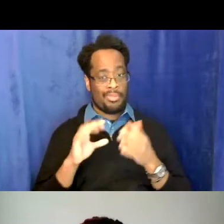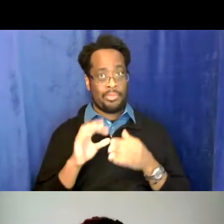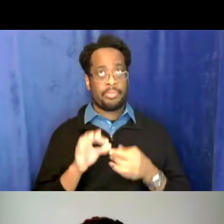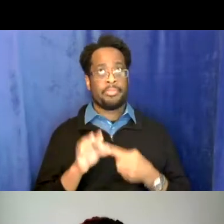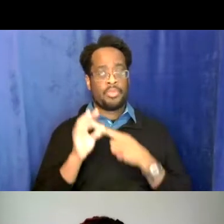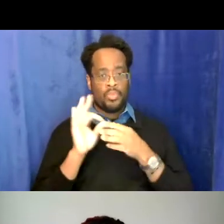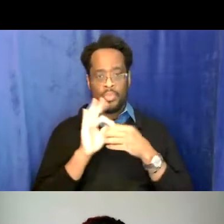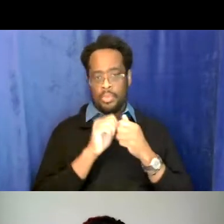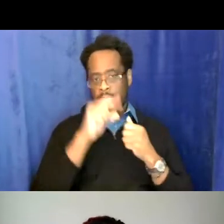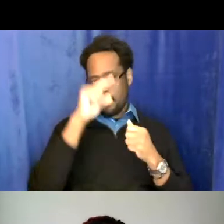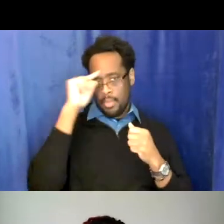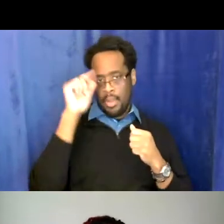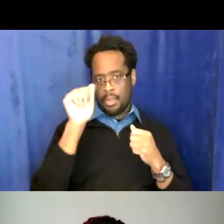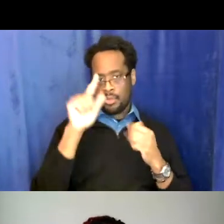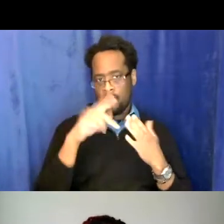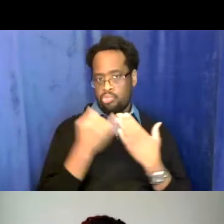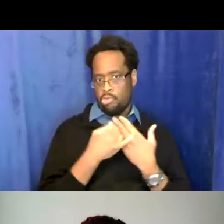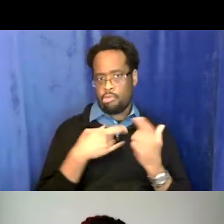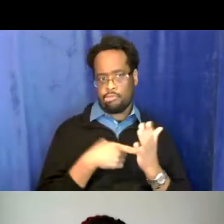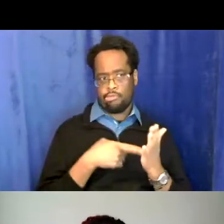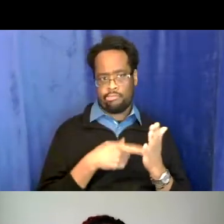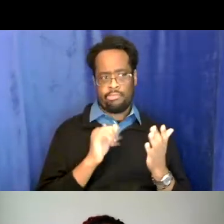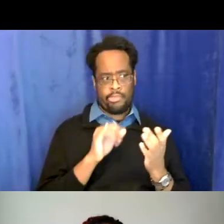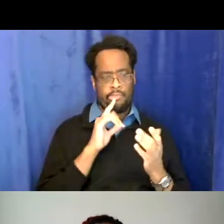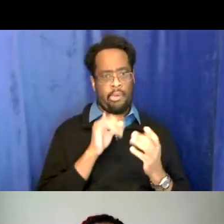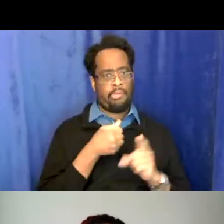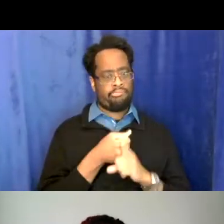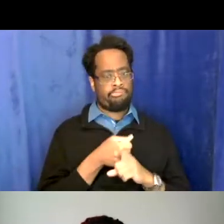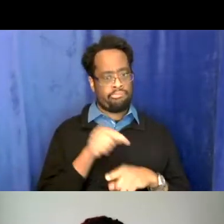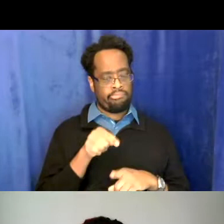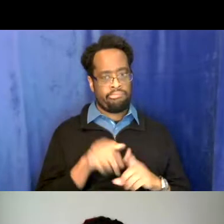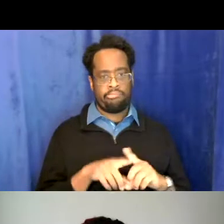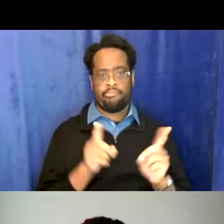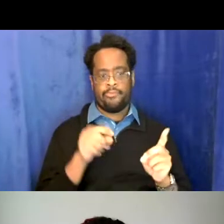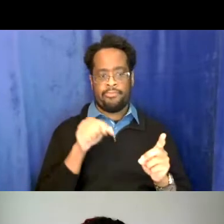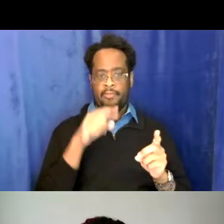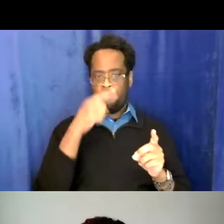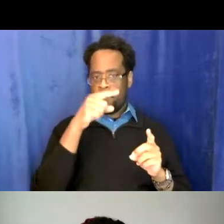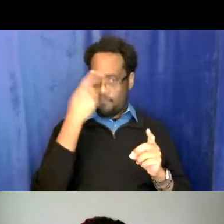race. We have to talk about the other factors that is included within the Black ASL project